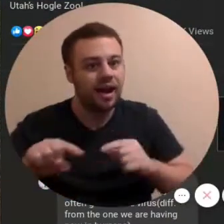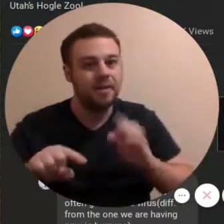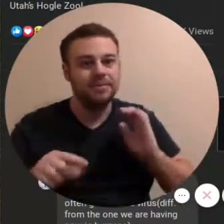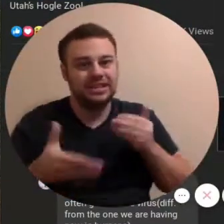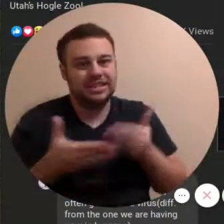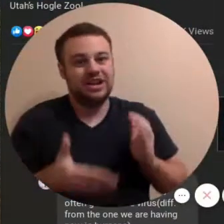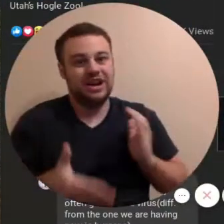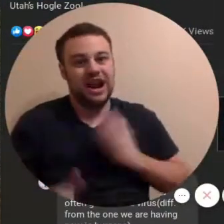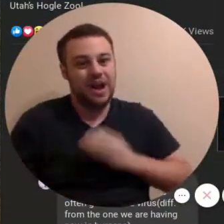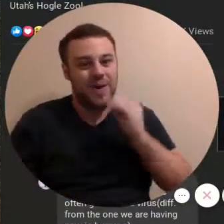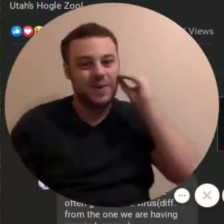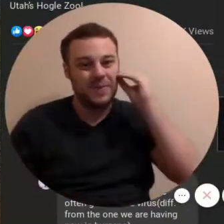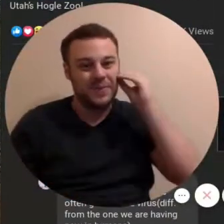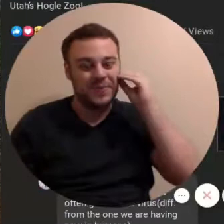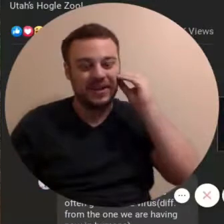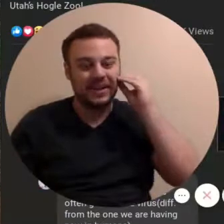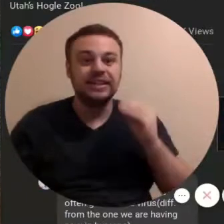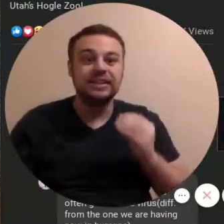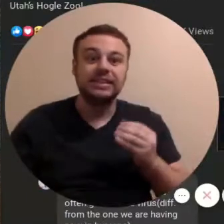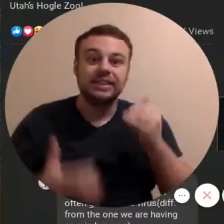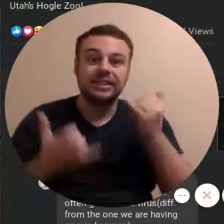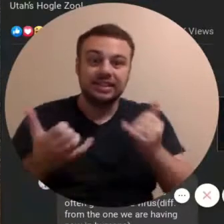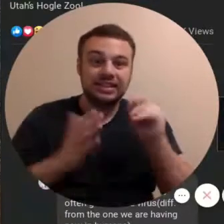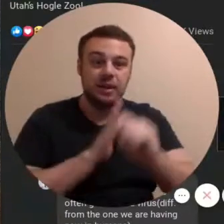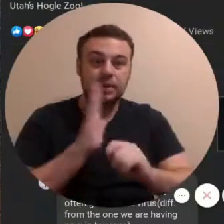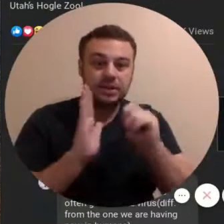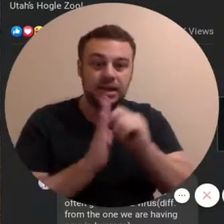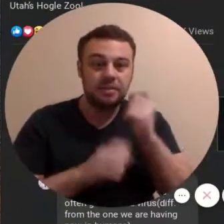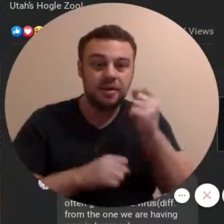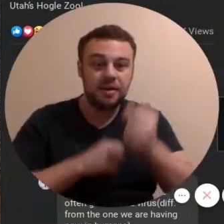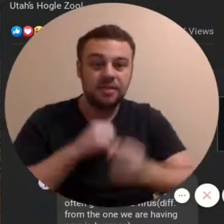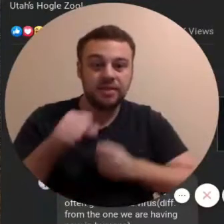year the deer are starting to move back into the mountains- now the is snow starting